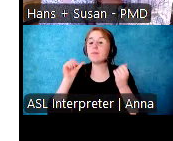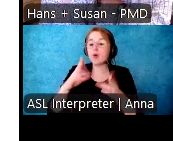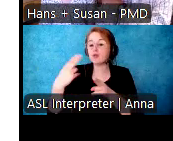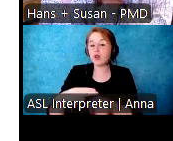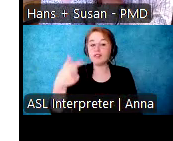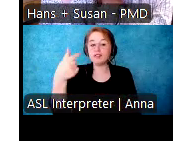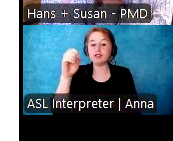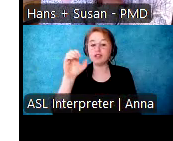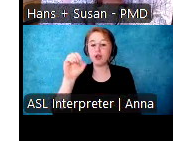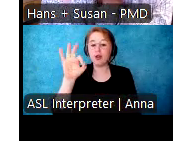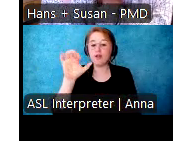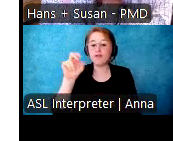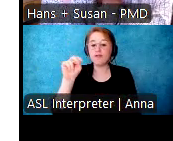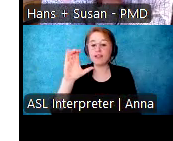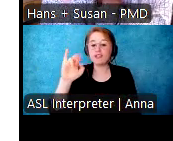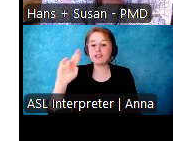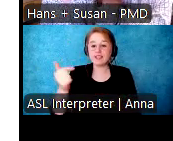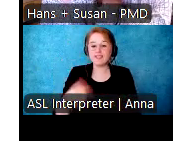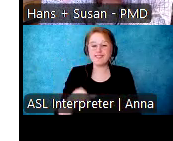We also call that device ID.